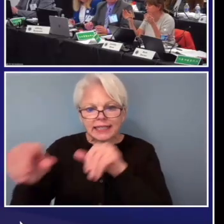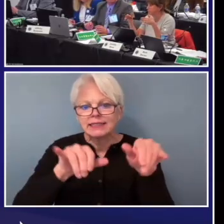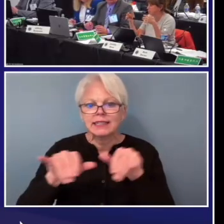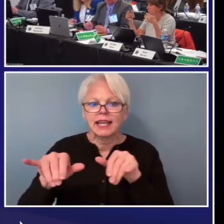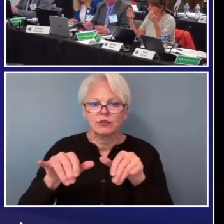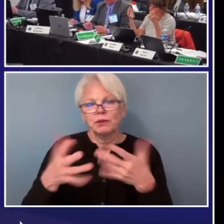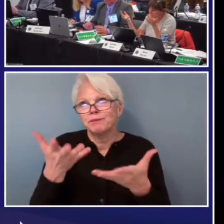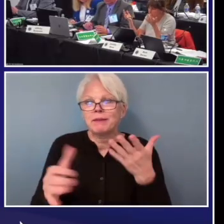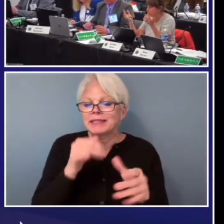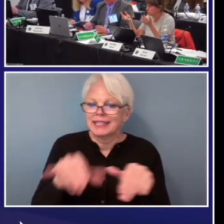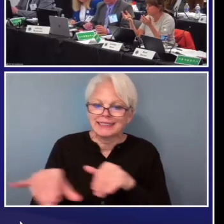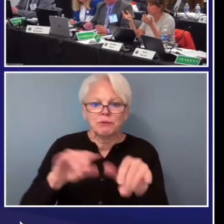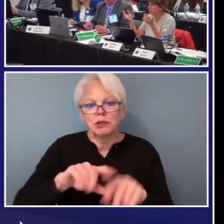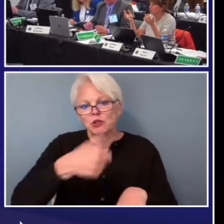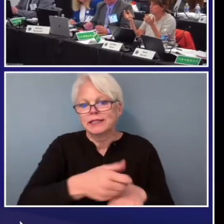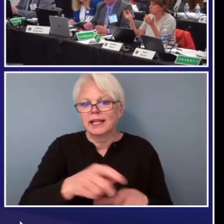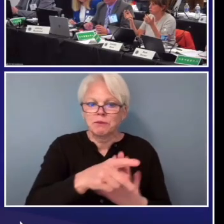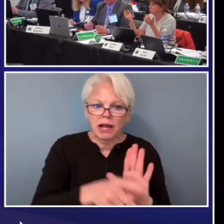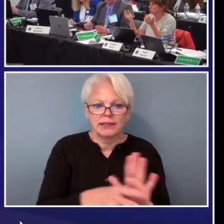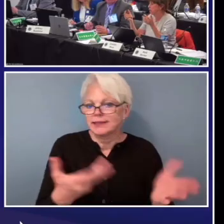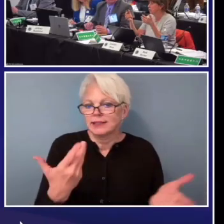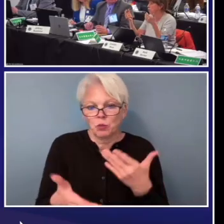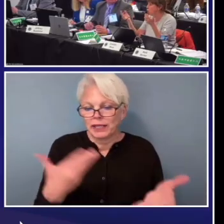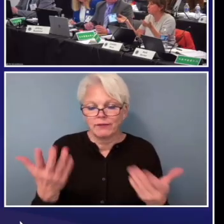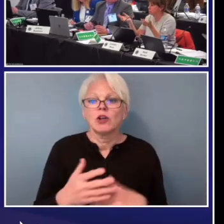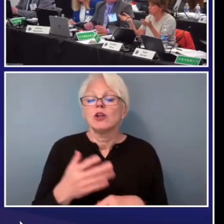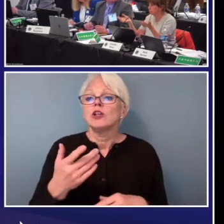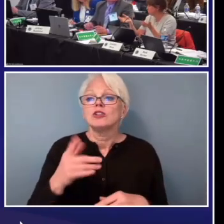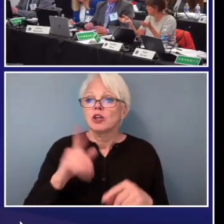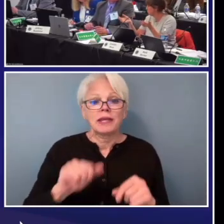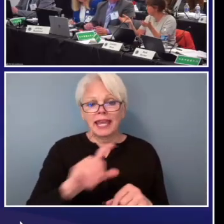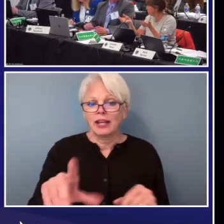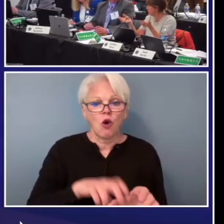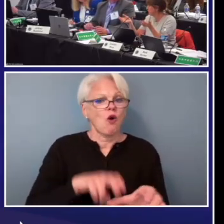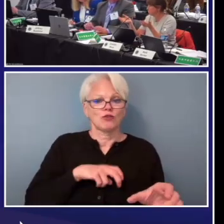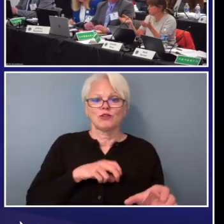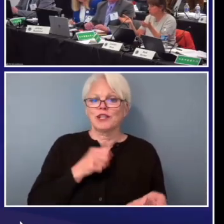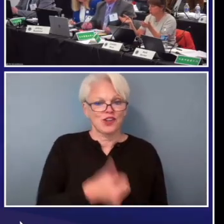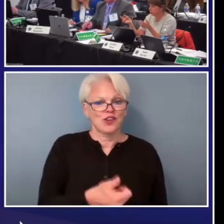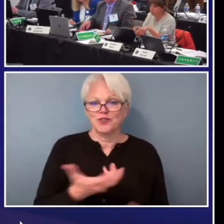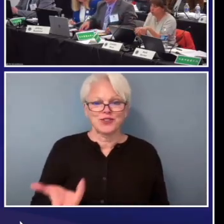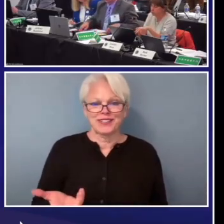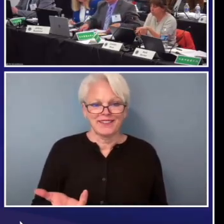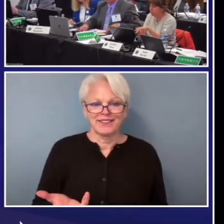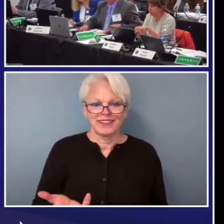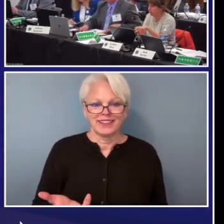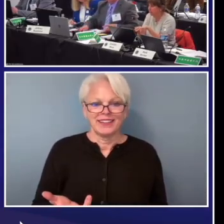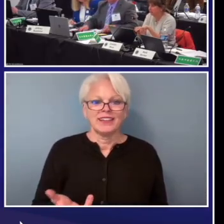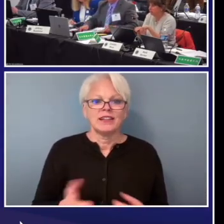not standards, it's policies, whatever. So you can't all recuse yourself. And so, but then you're also limiting who